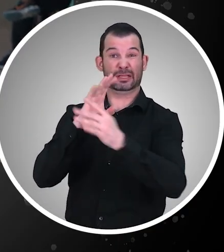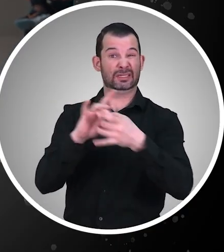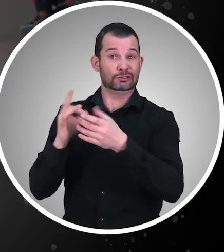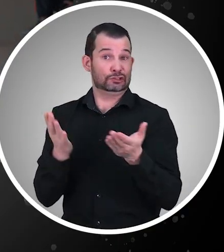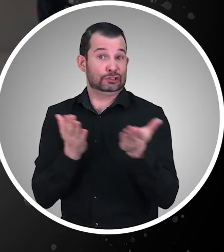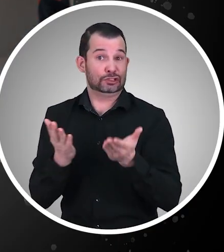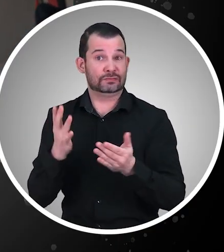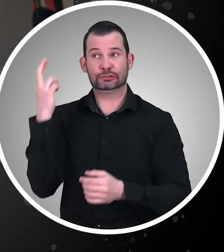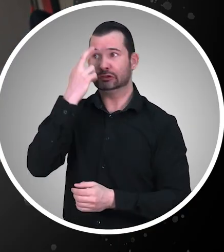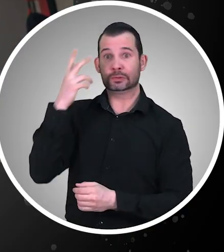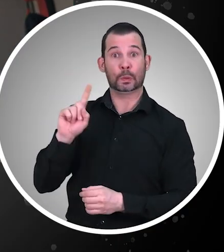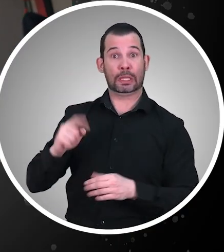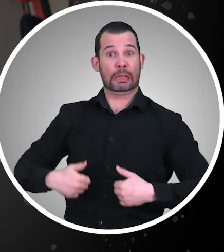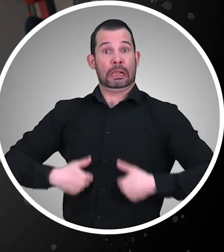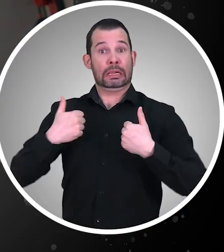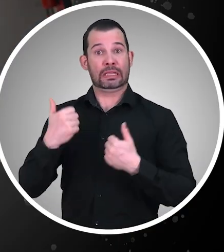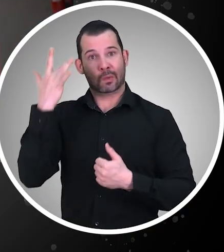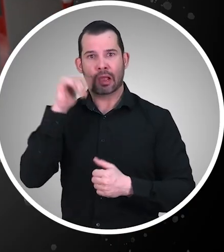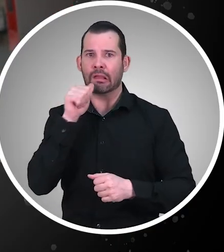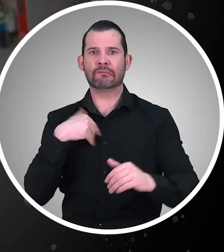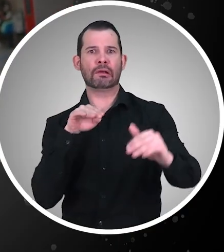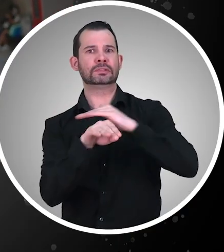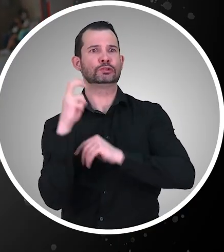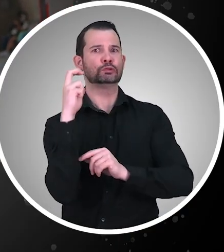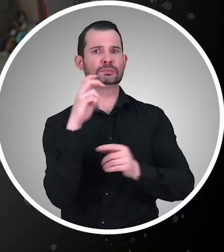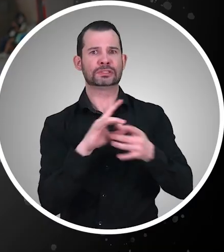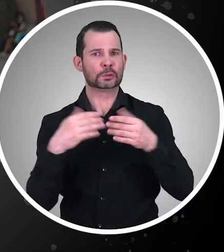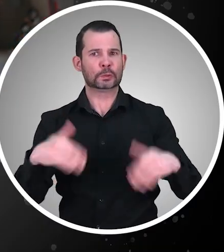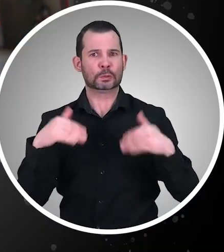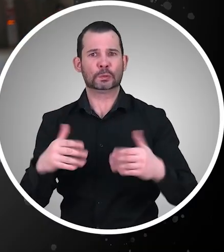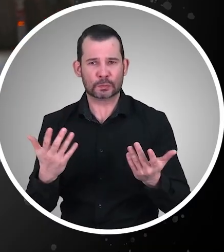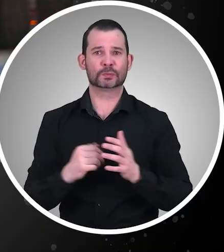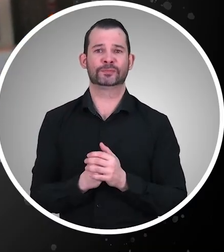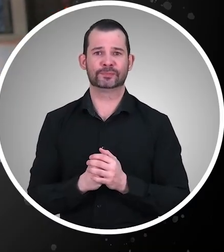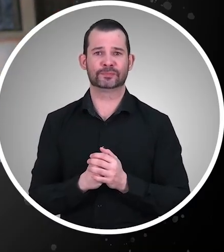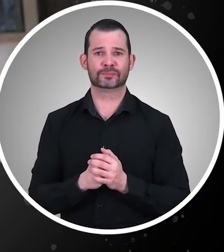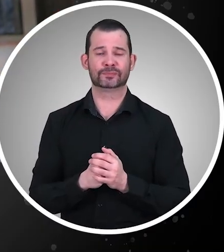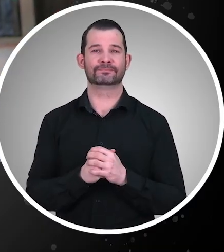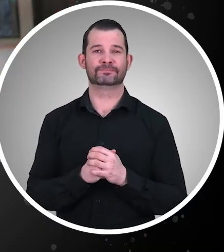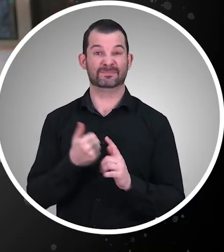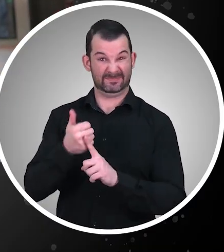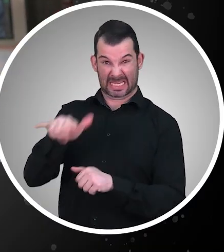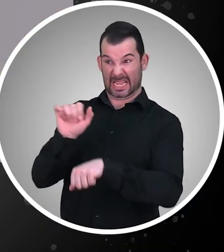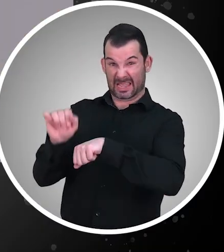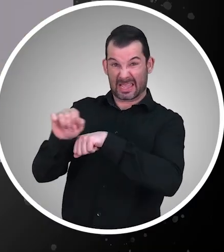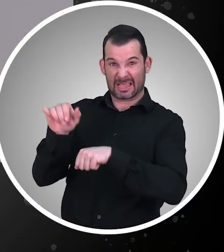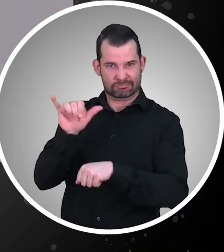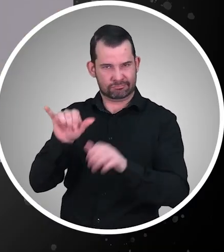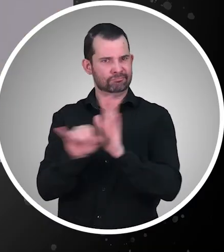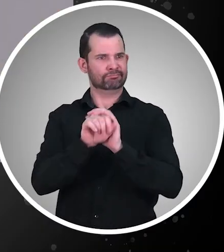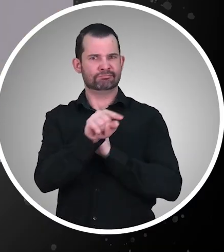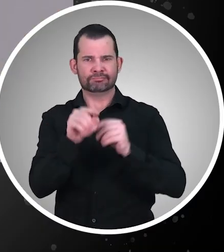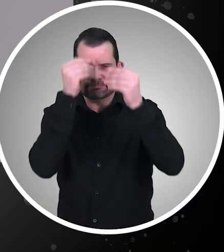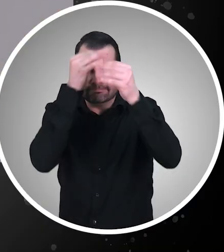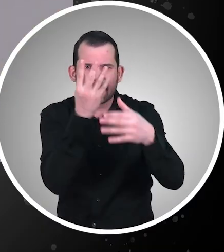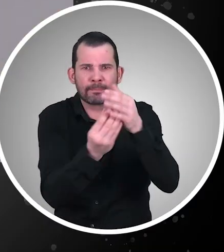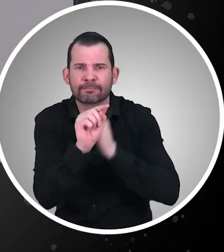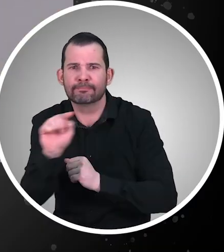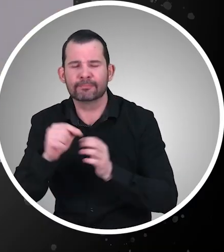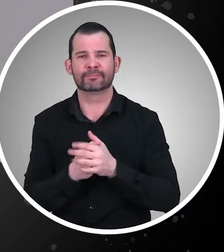to services because of where they live or because of inaccessible transportation. This work also identified data gaps.